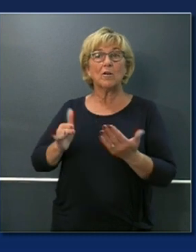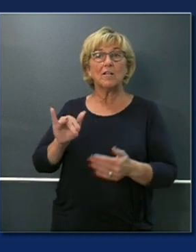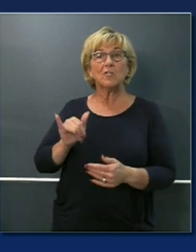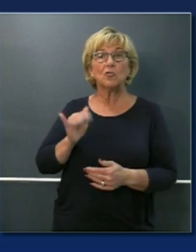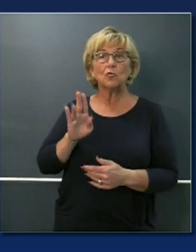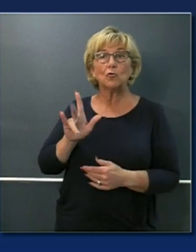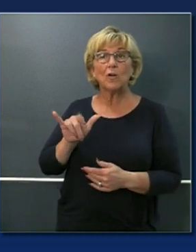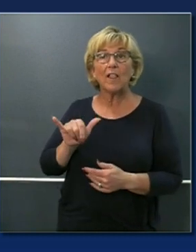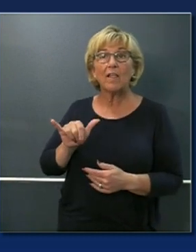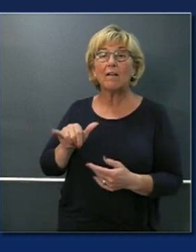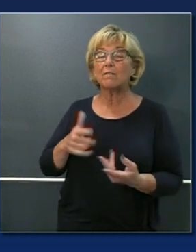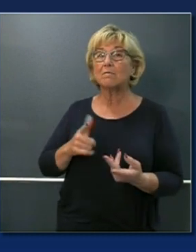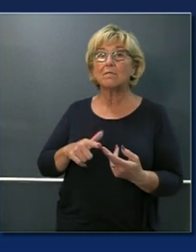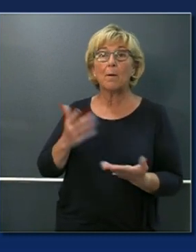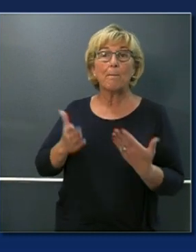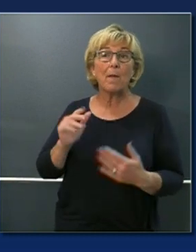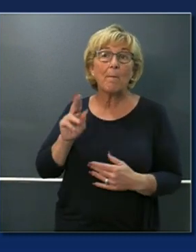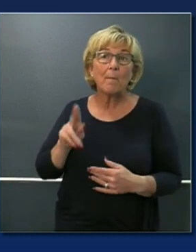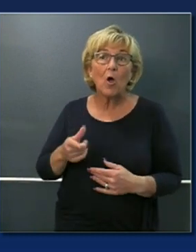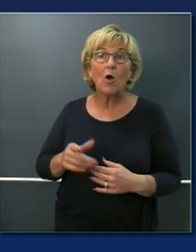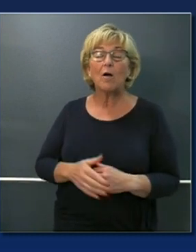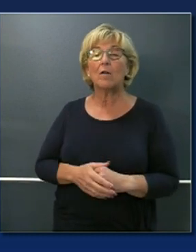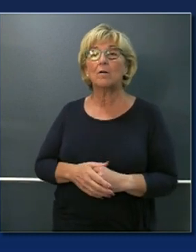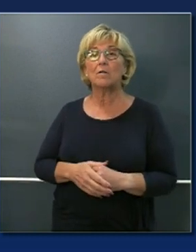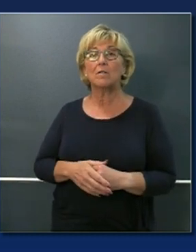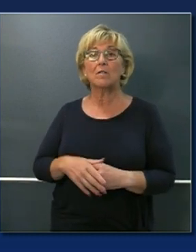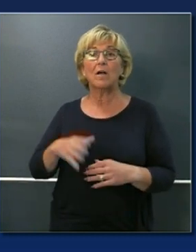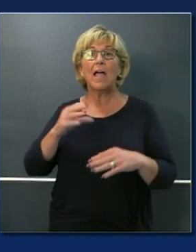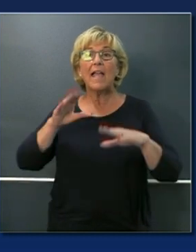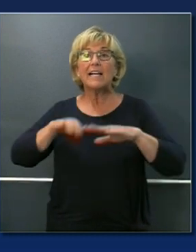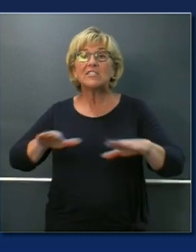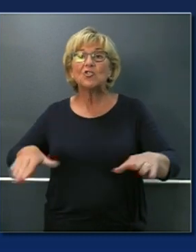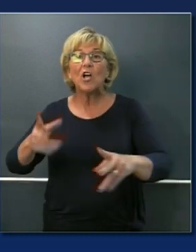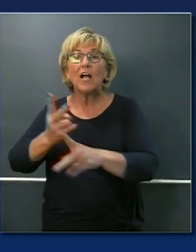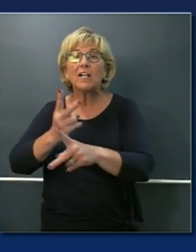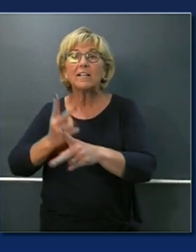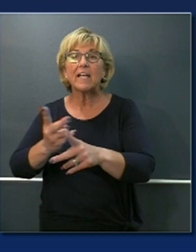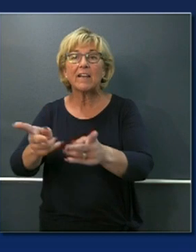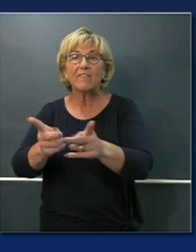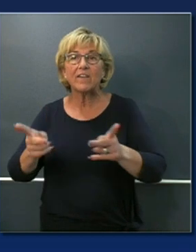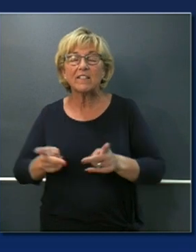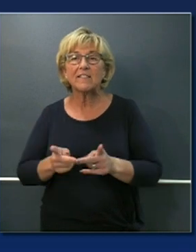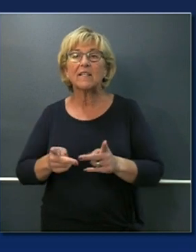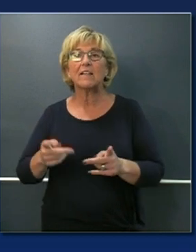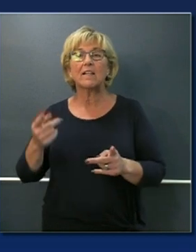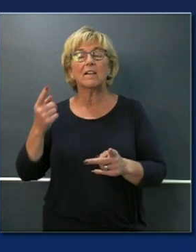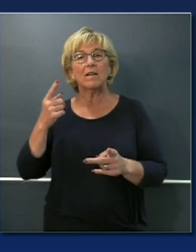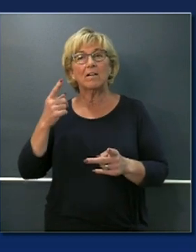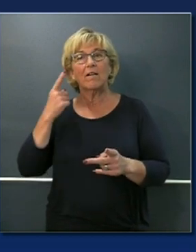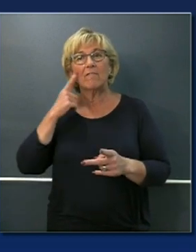THIS AND CONTINUE IT MORE. WE ARE TALKING ABOUT SUMMER PROGRAMS IN THE NEXT SCHOOL YEAR STARTING SOONER.